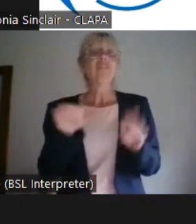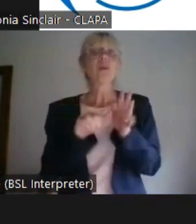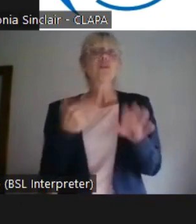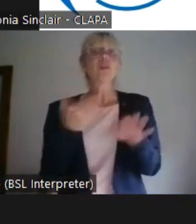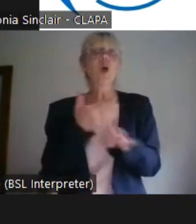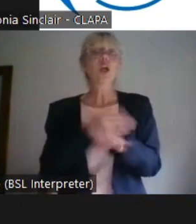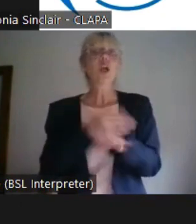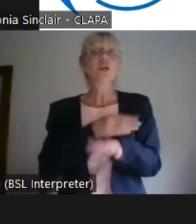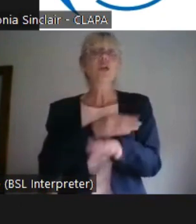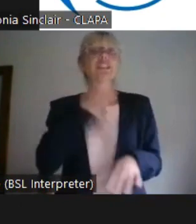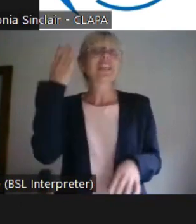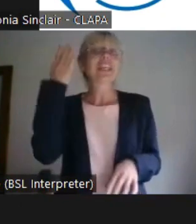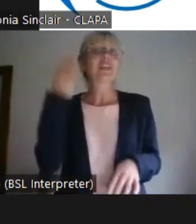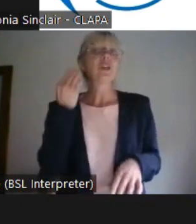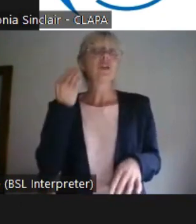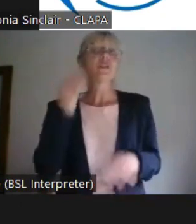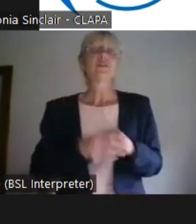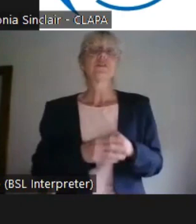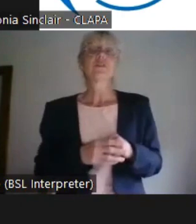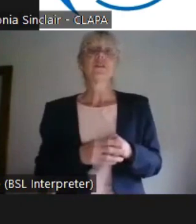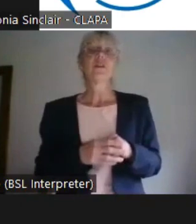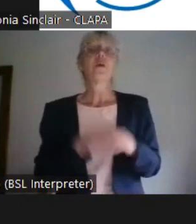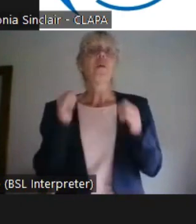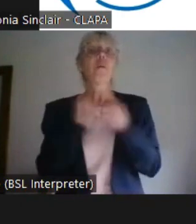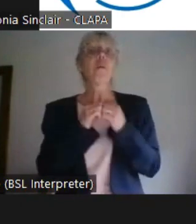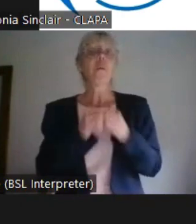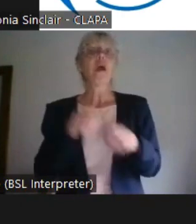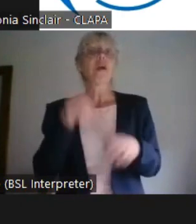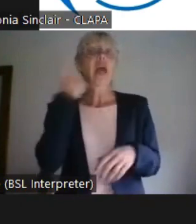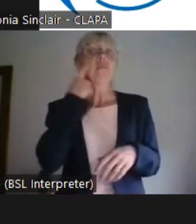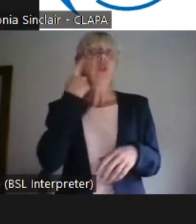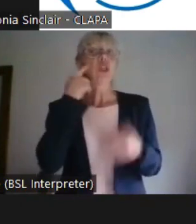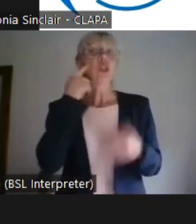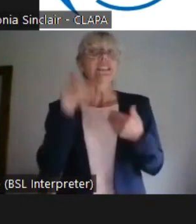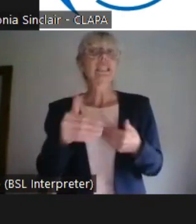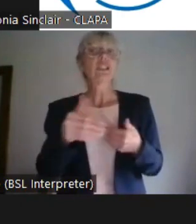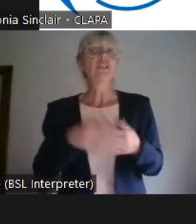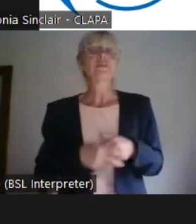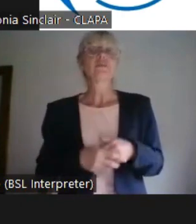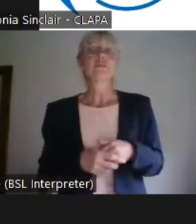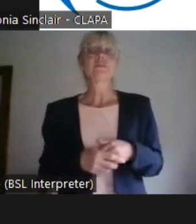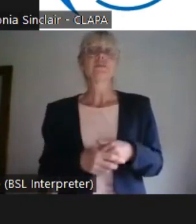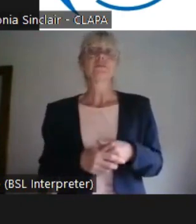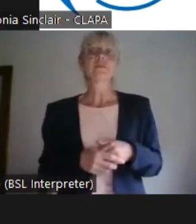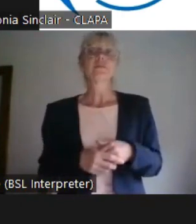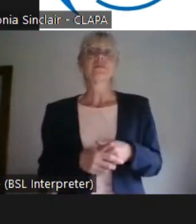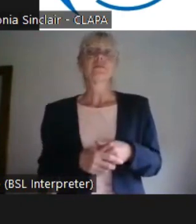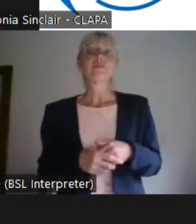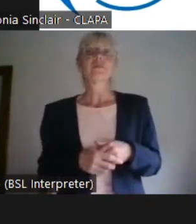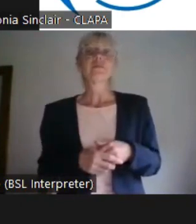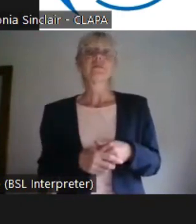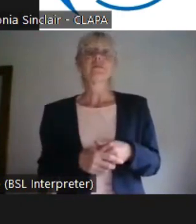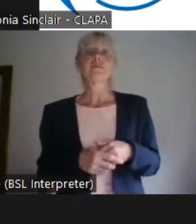loss and it's well worth taking a look at that section uh because it it's a great comfort